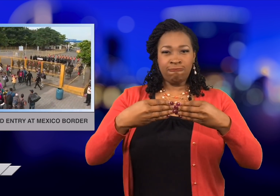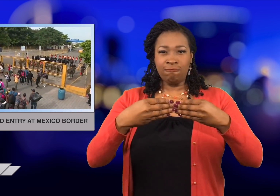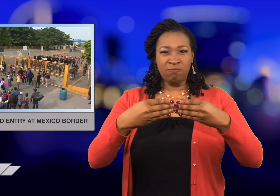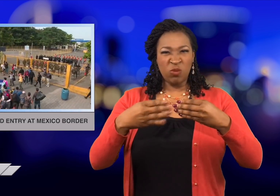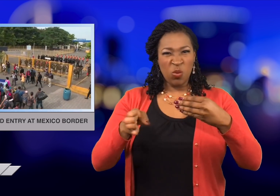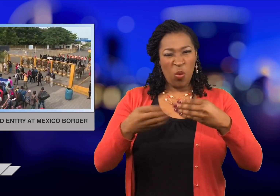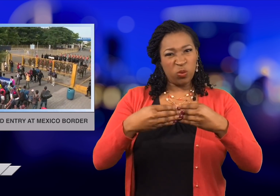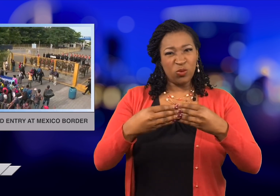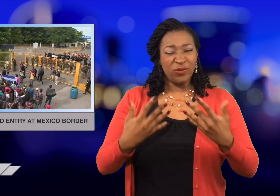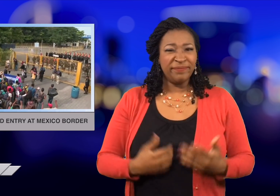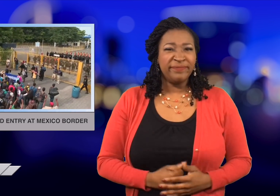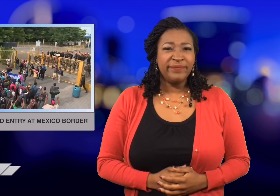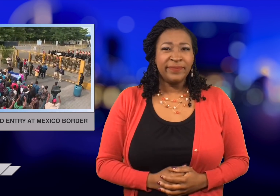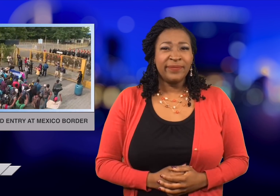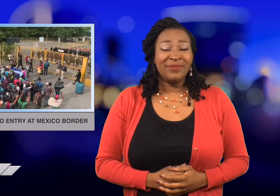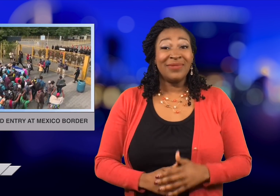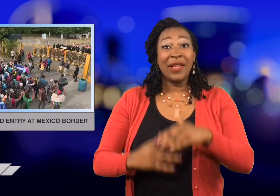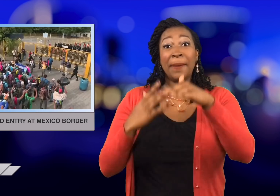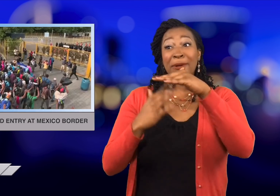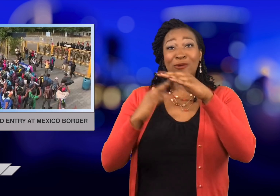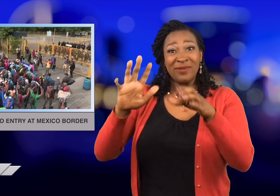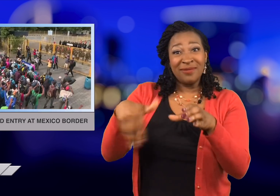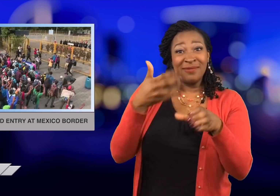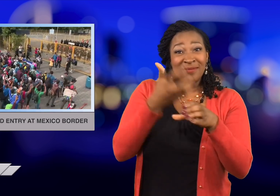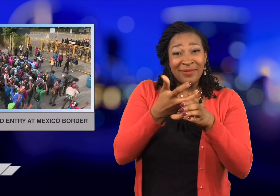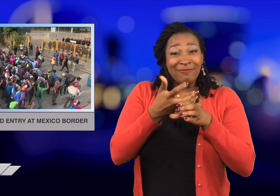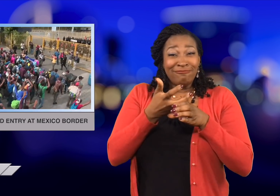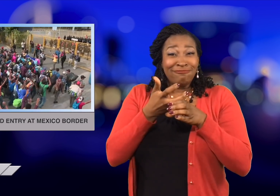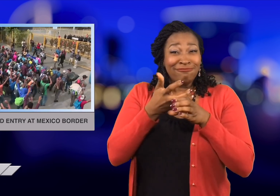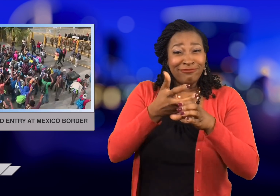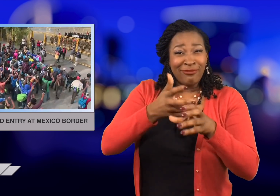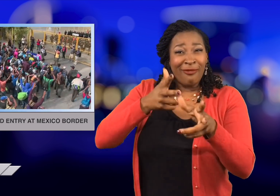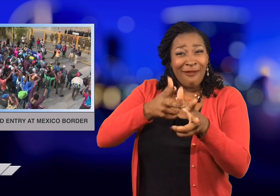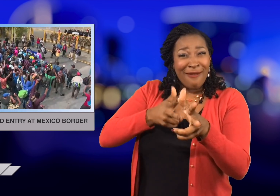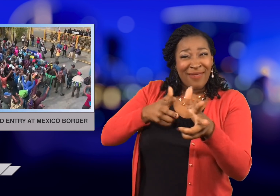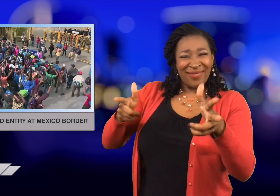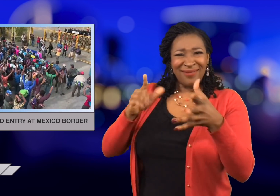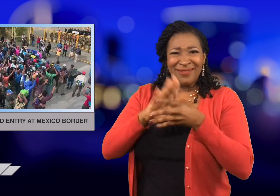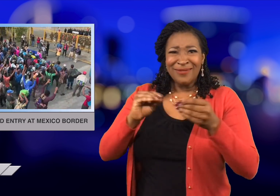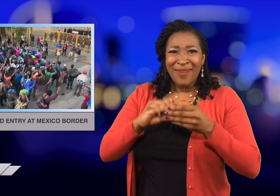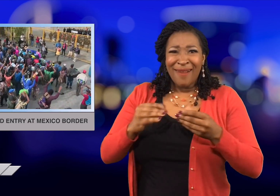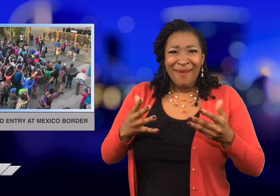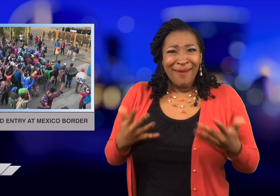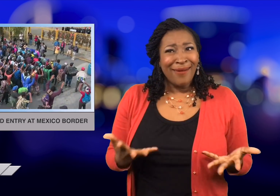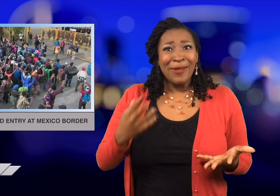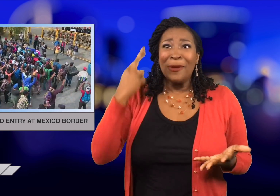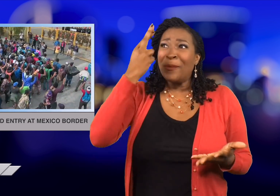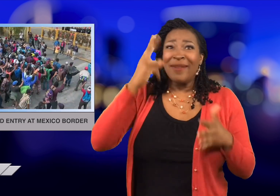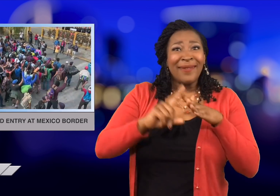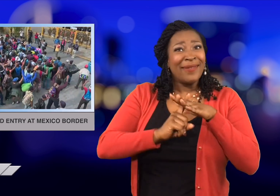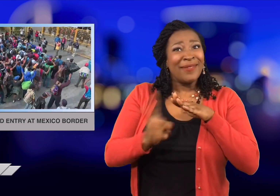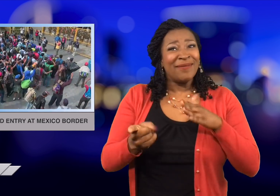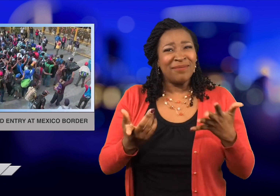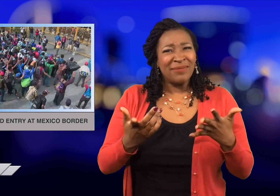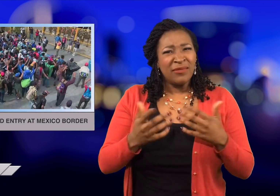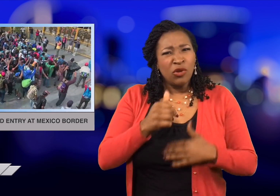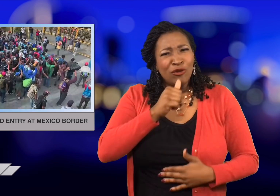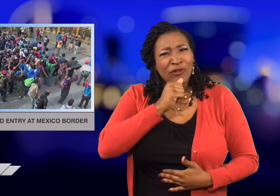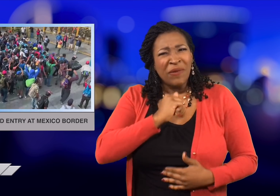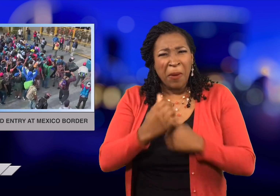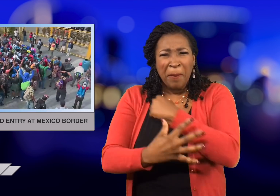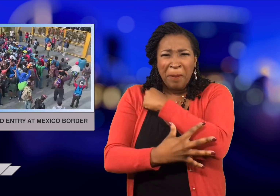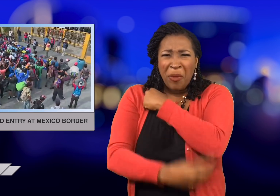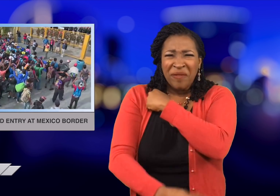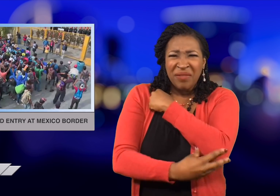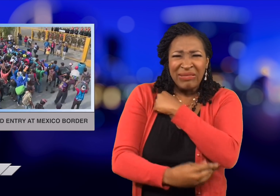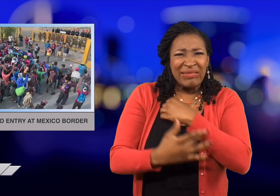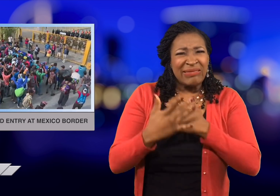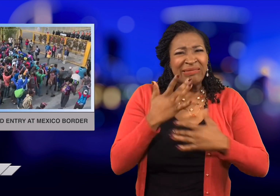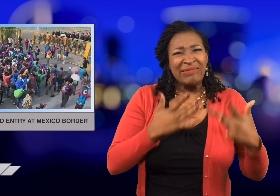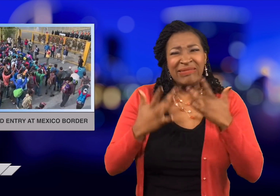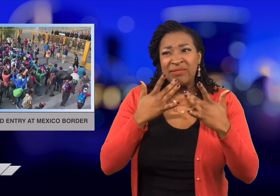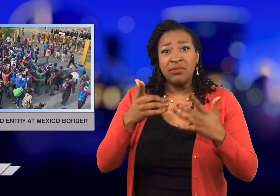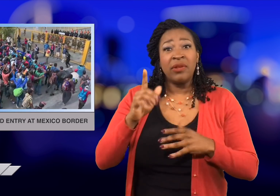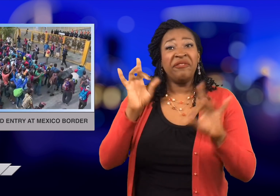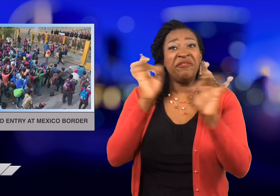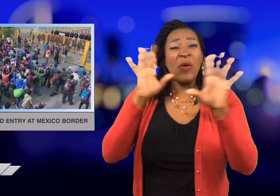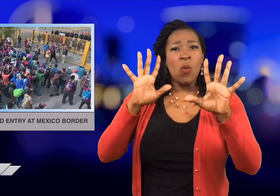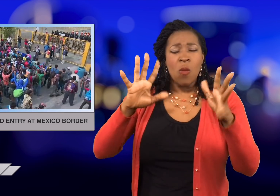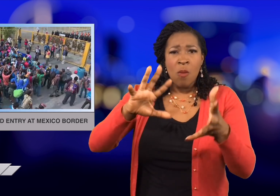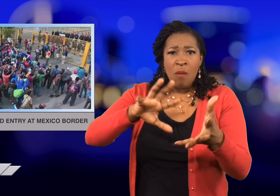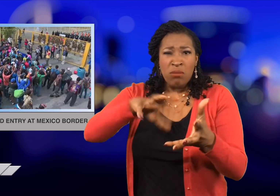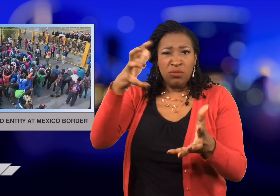Migrants in the caravan have said they are fleeing poverty and violence.